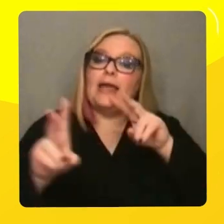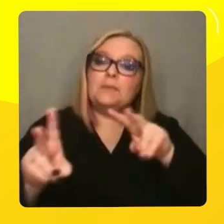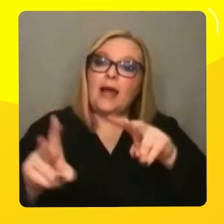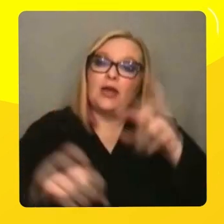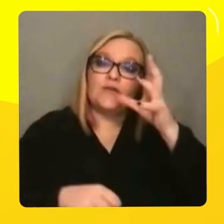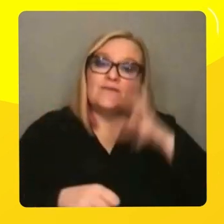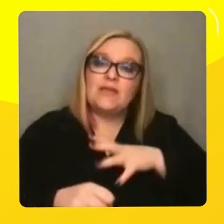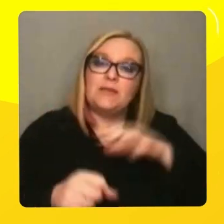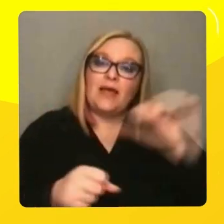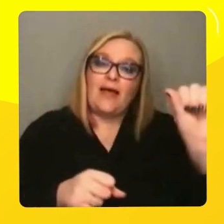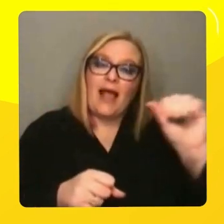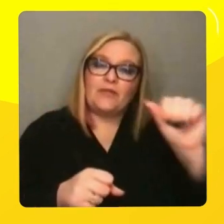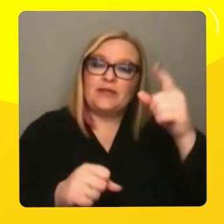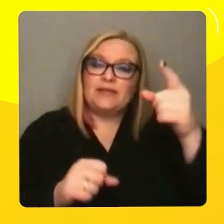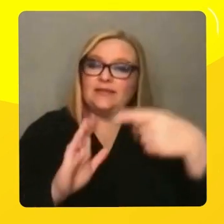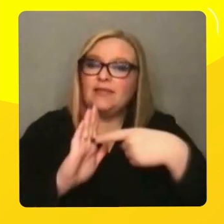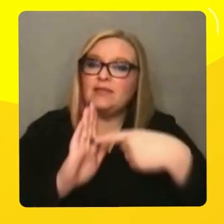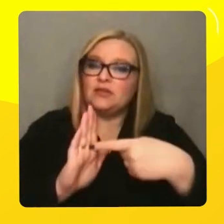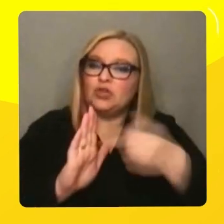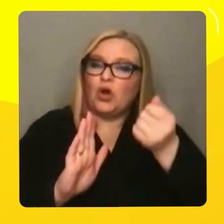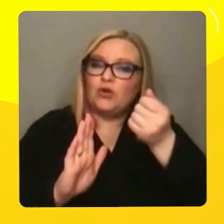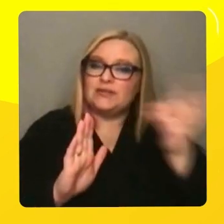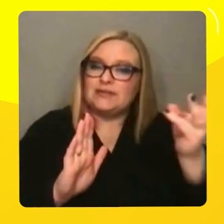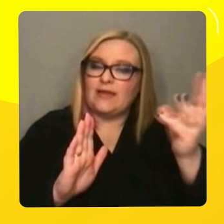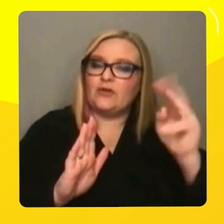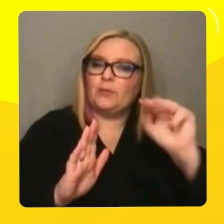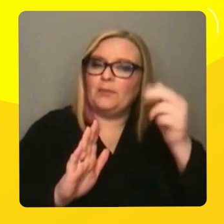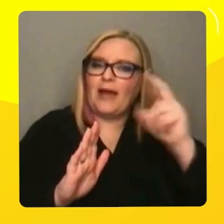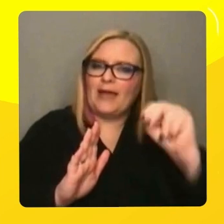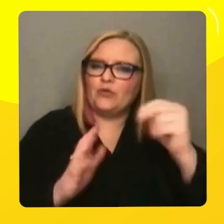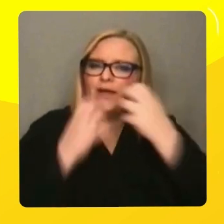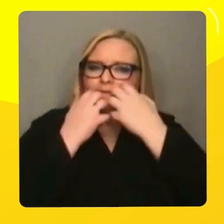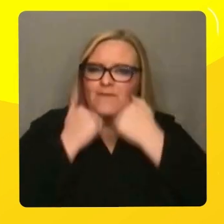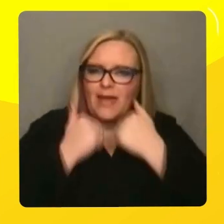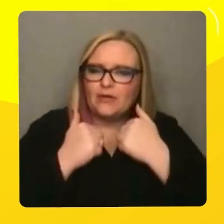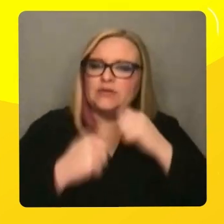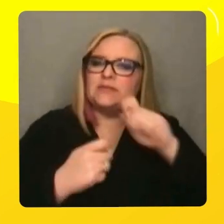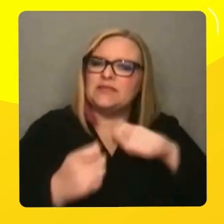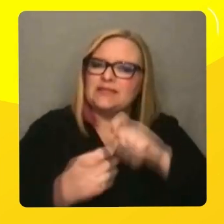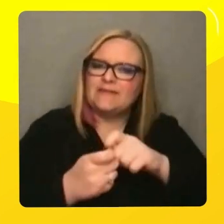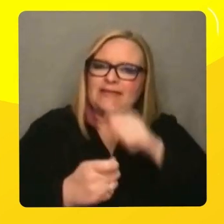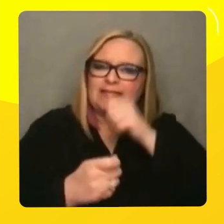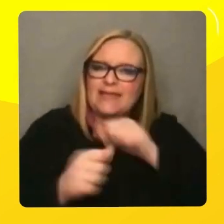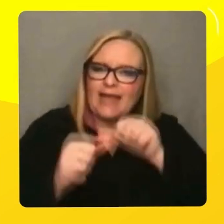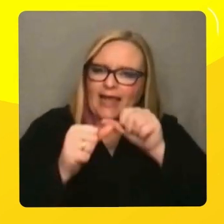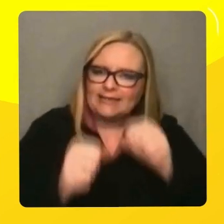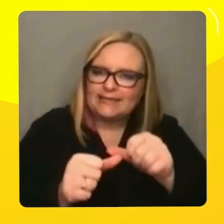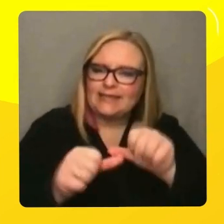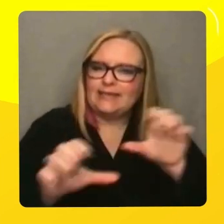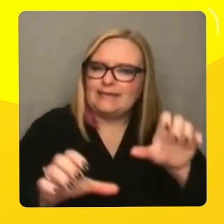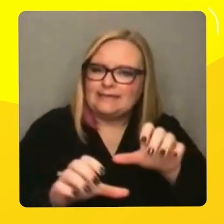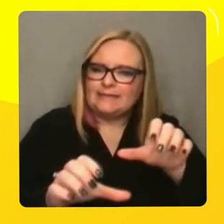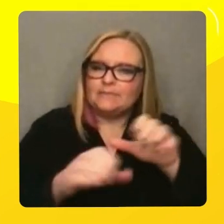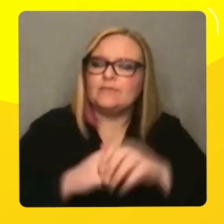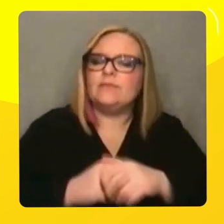they model several Micron values, especially tenacity and collaboration. Let's take Megan Rapinoe.